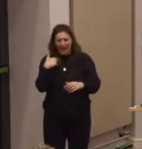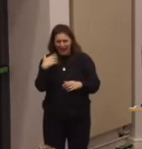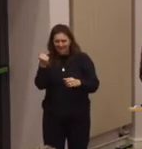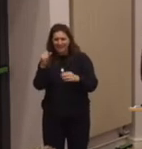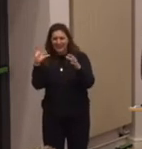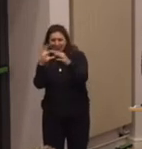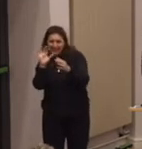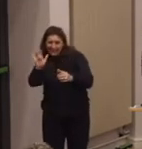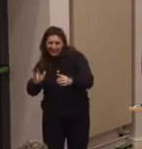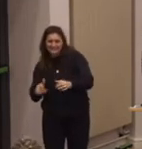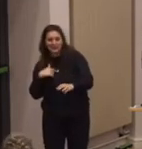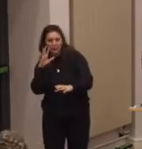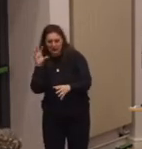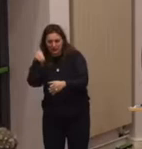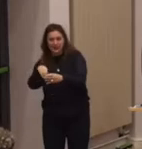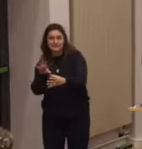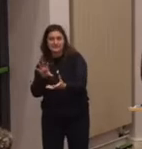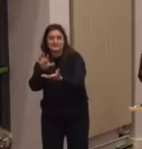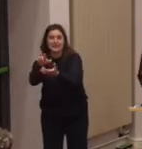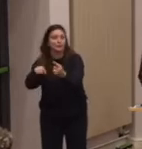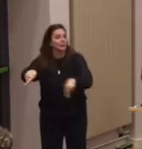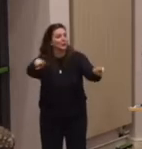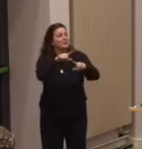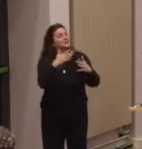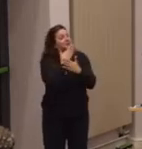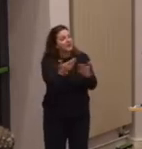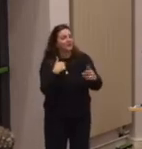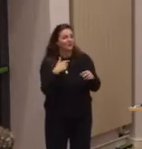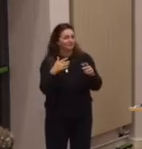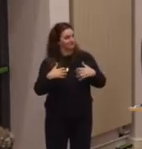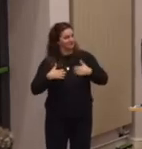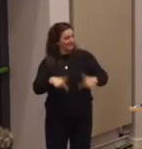and thank you so much, I am very much looking forward to the discussion this morning. Thank